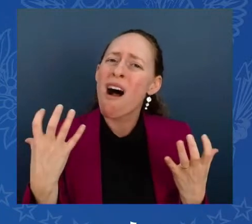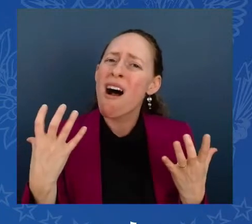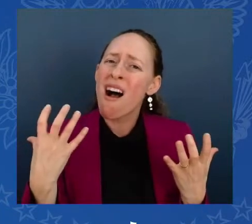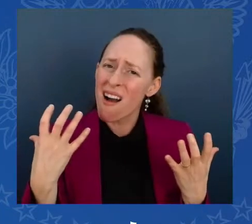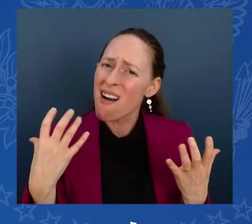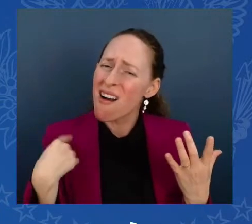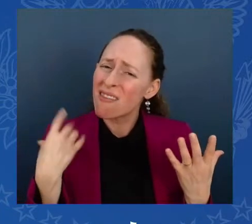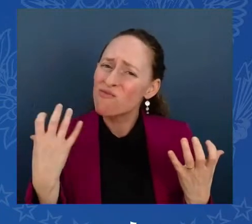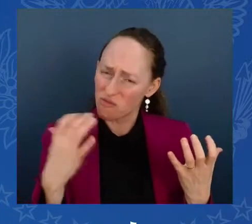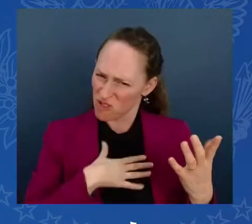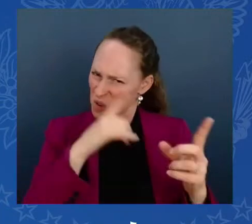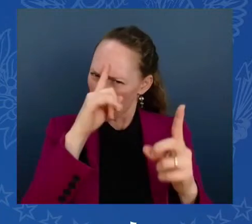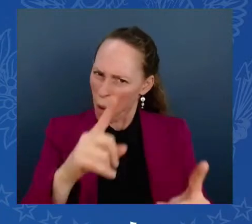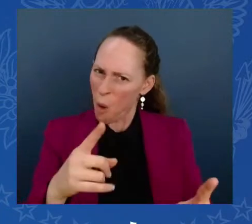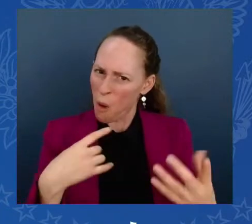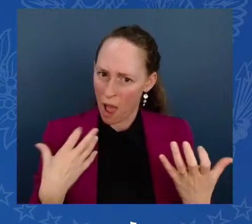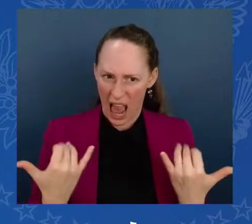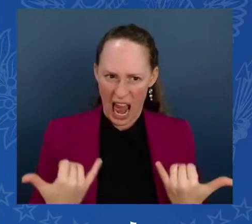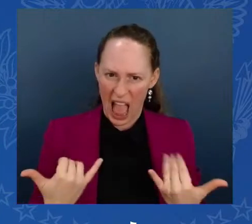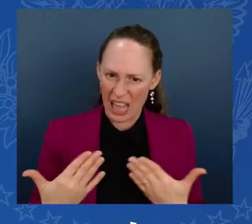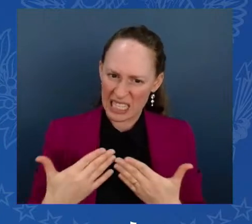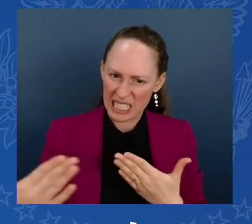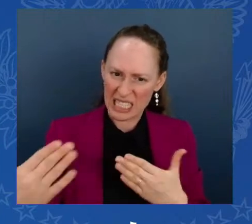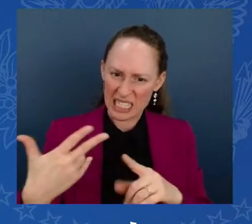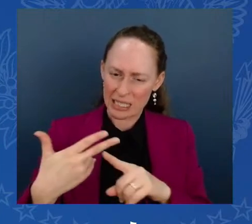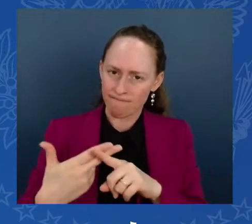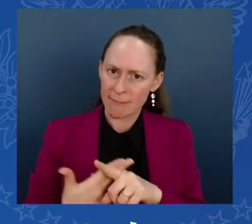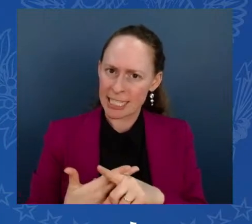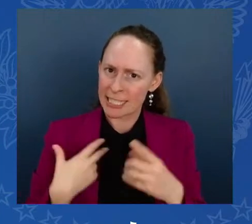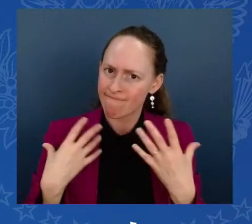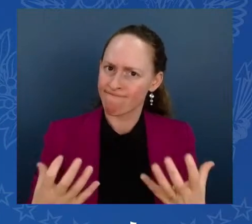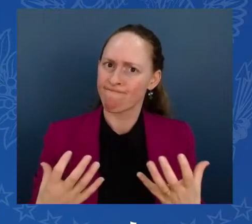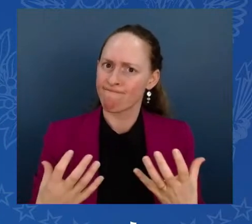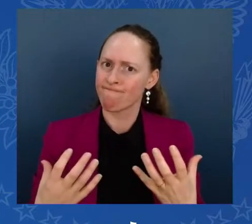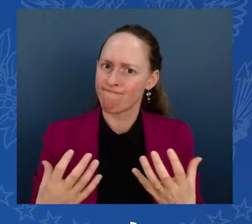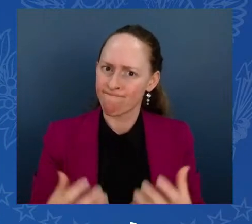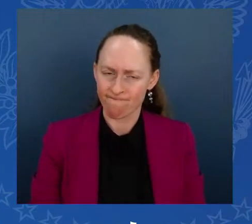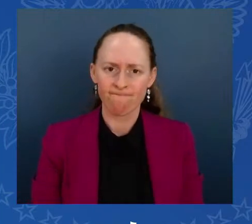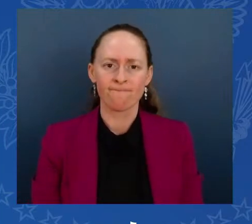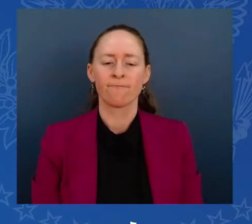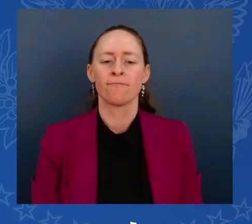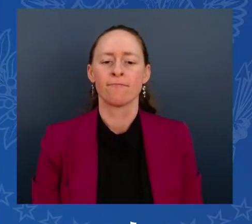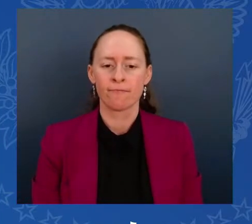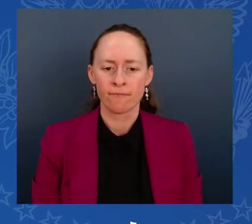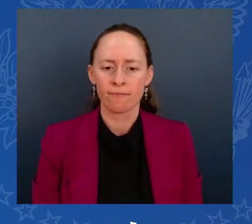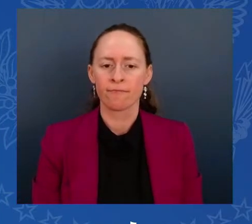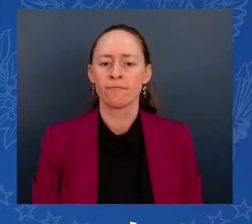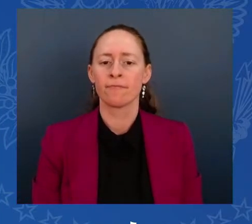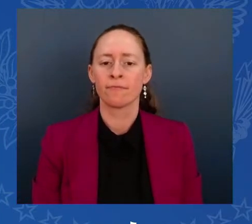Folks, that's not all. The same law I wrote -- we wrote means starting in January of this